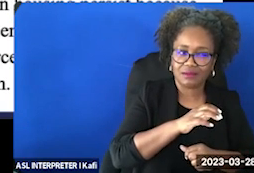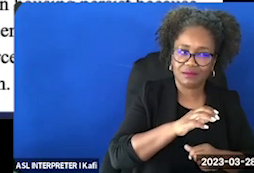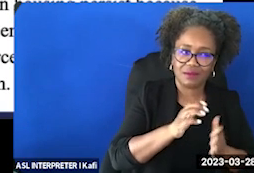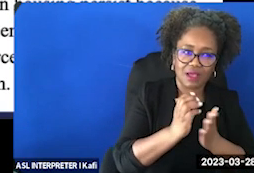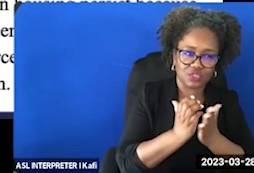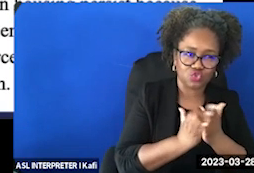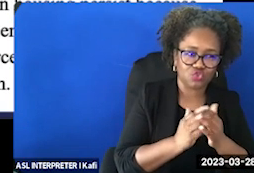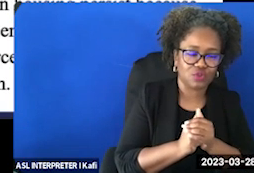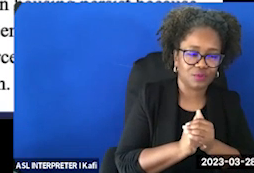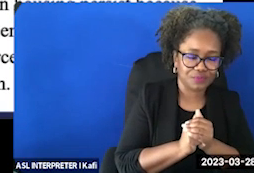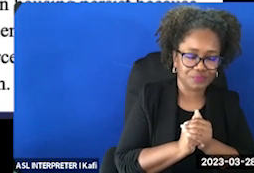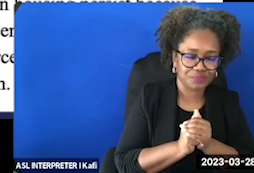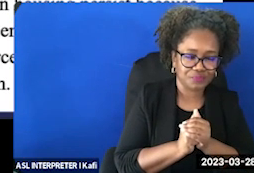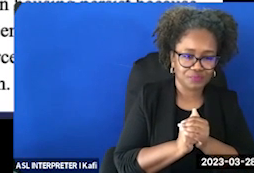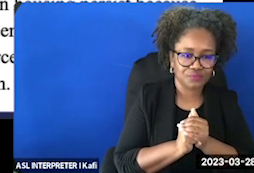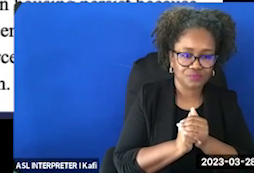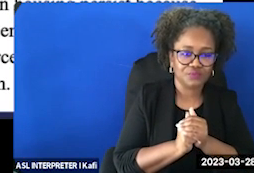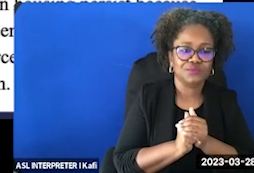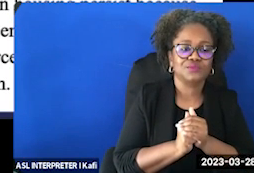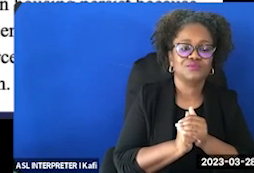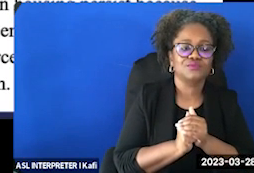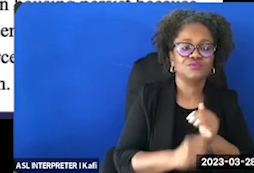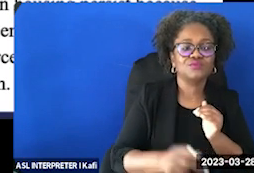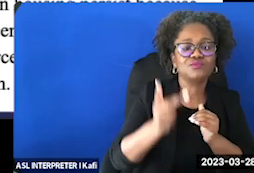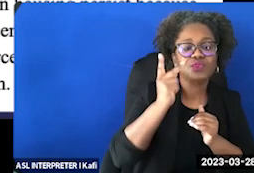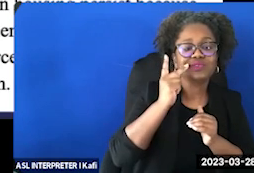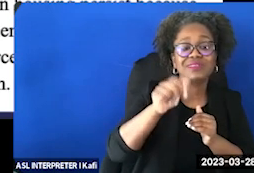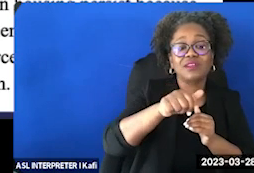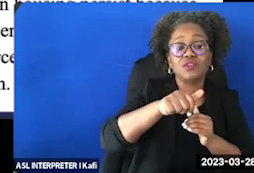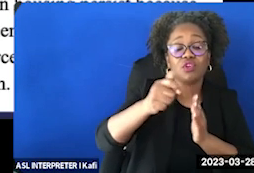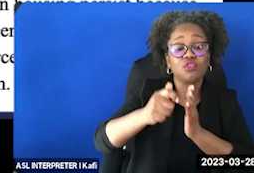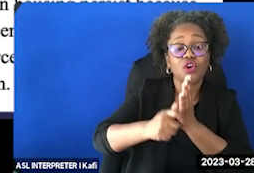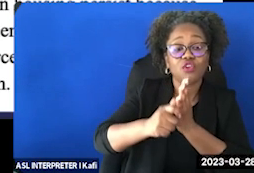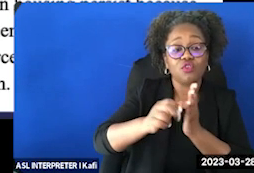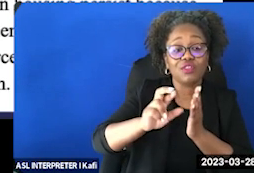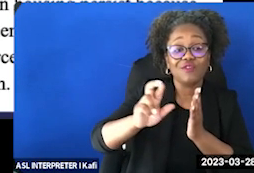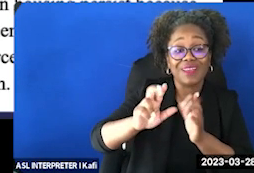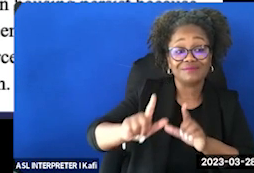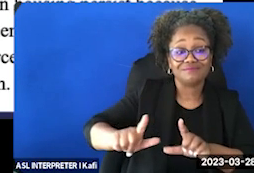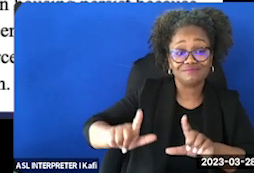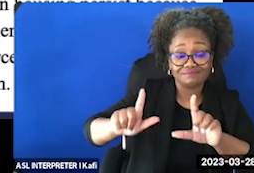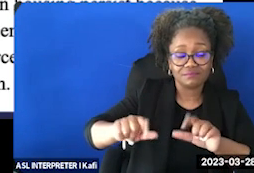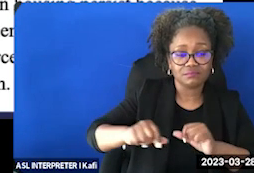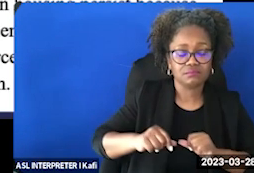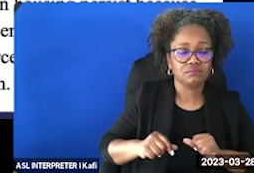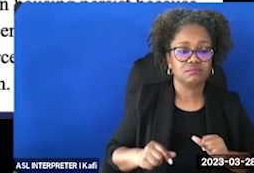Debbie Stine, Science & Technology Policy Academy: you'll see also on this other article that's on the right. You know where we're talking about.